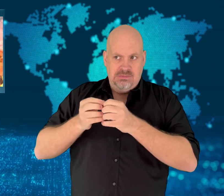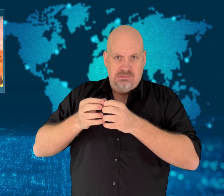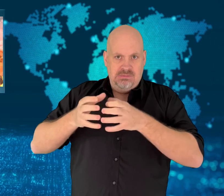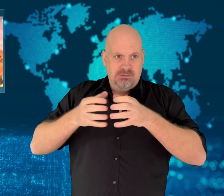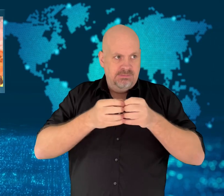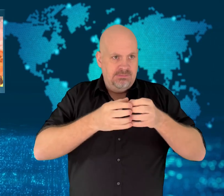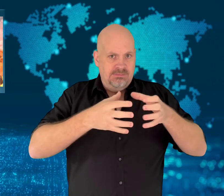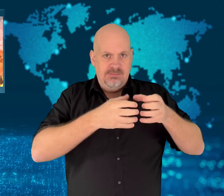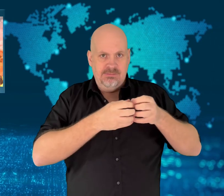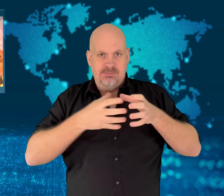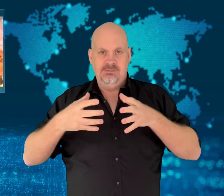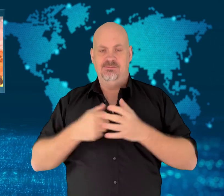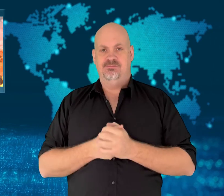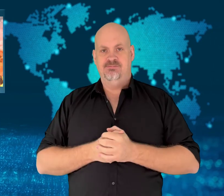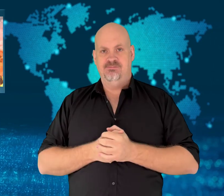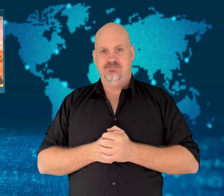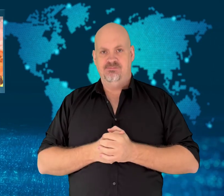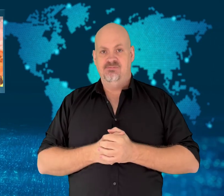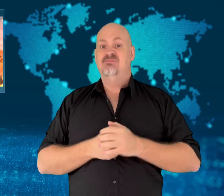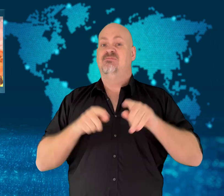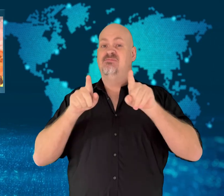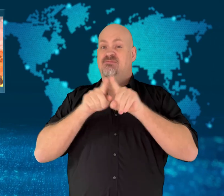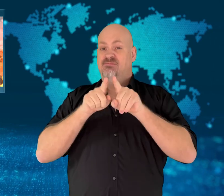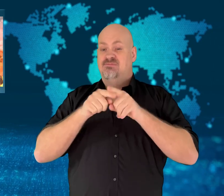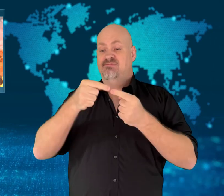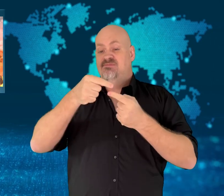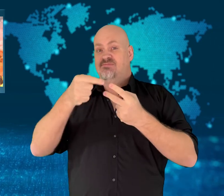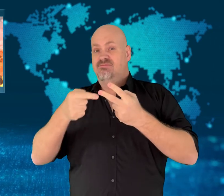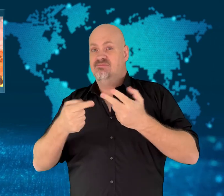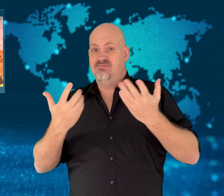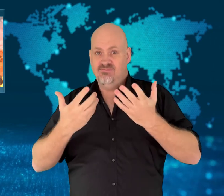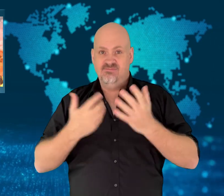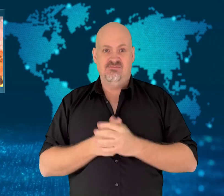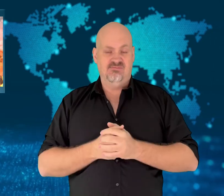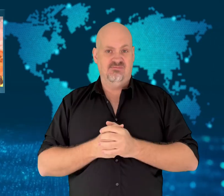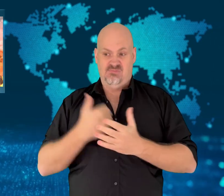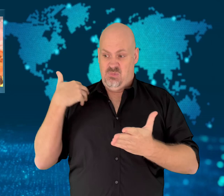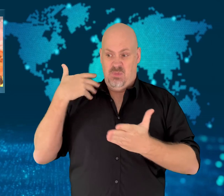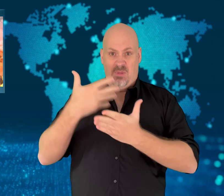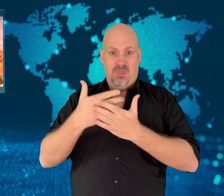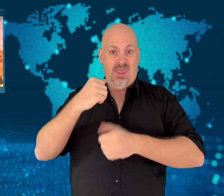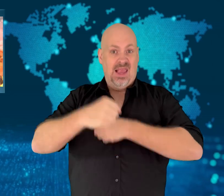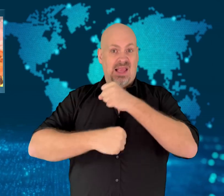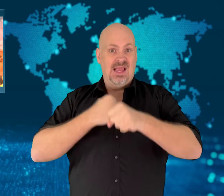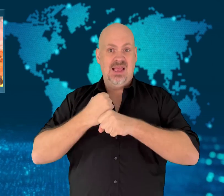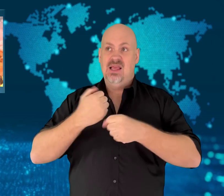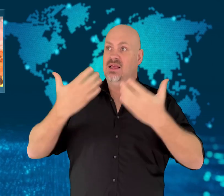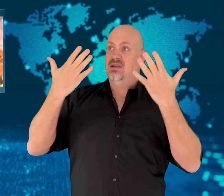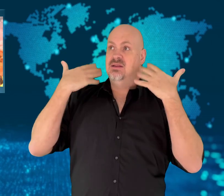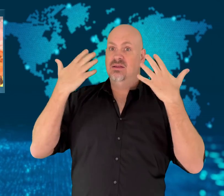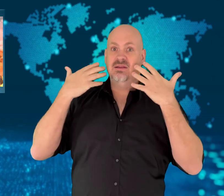More and more countries are considering building their own nuclear arsenals.